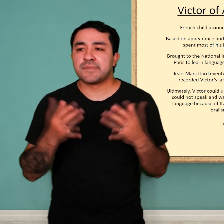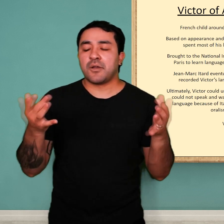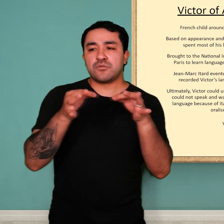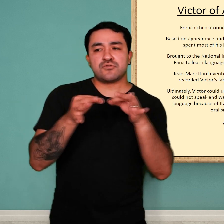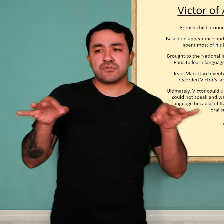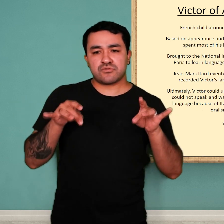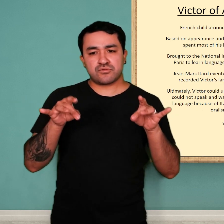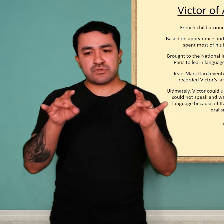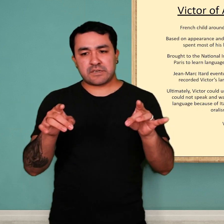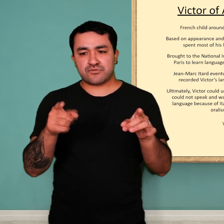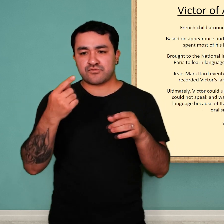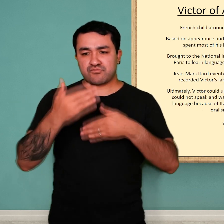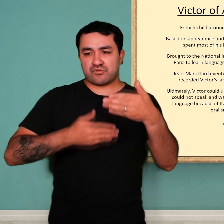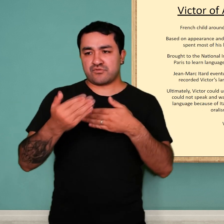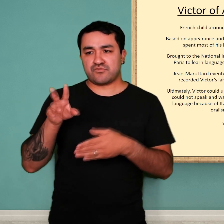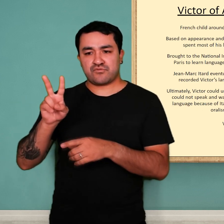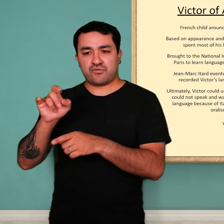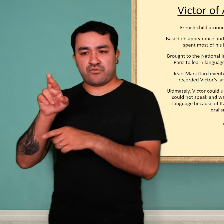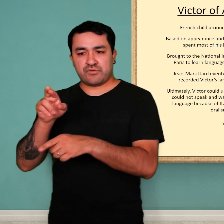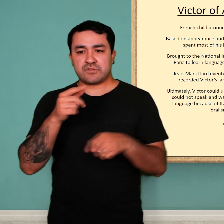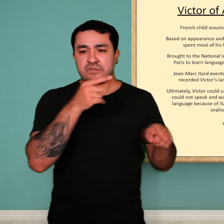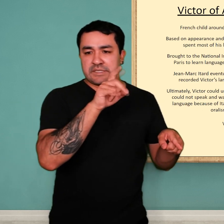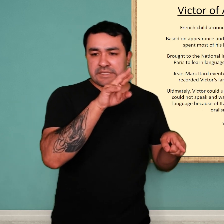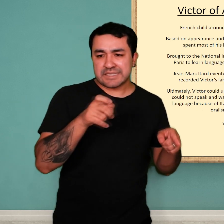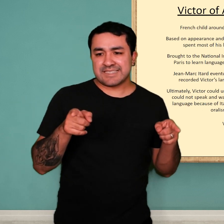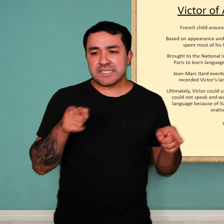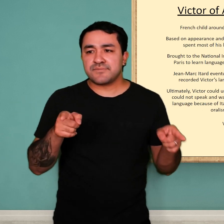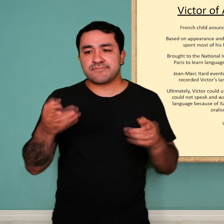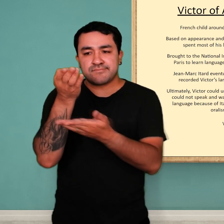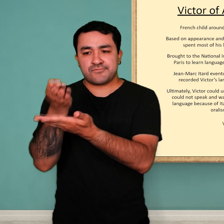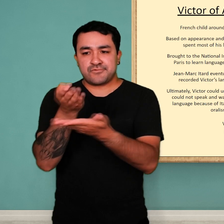Victor and Genie offer insight into language acquisition as they both